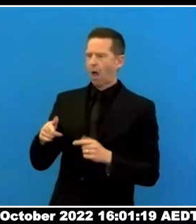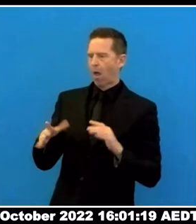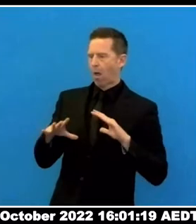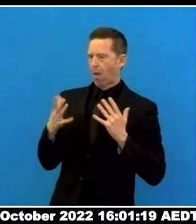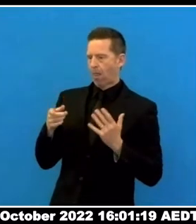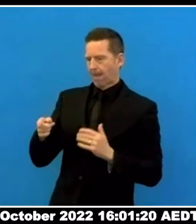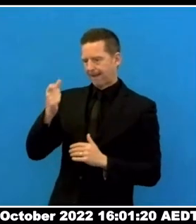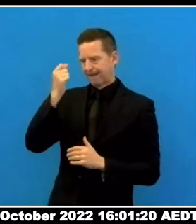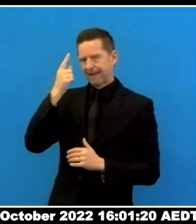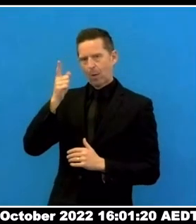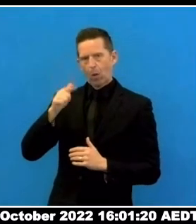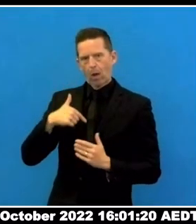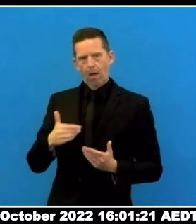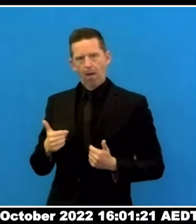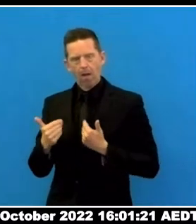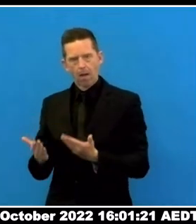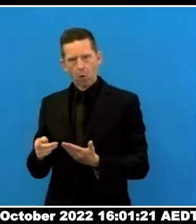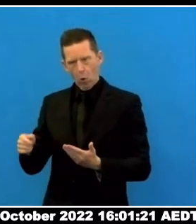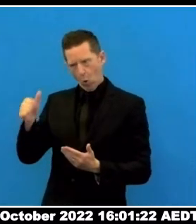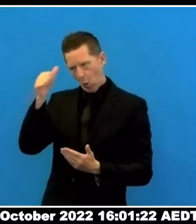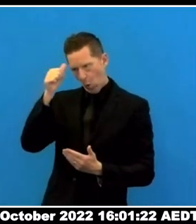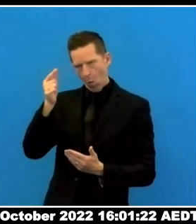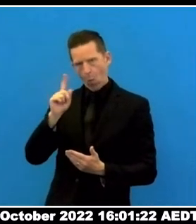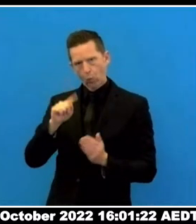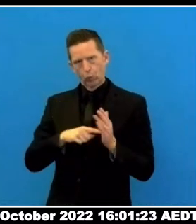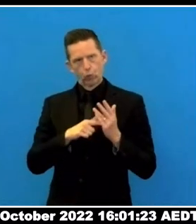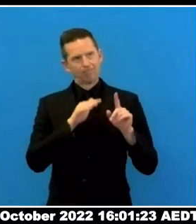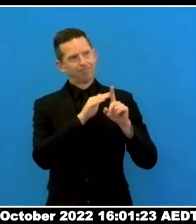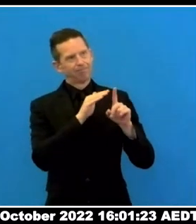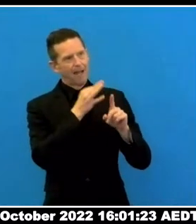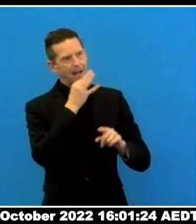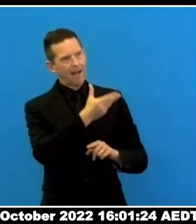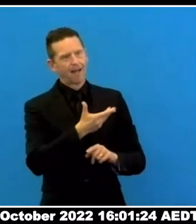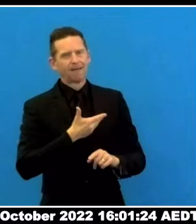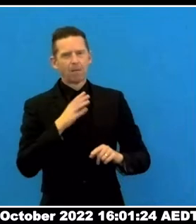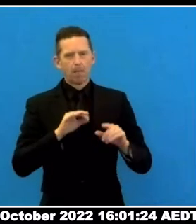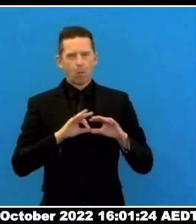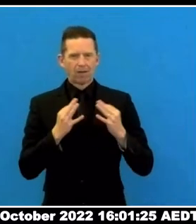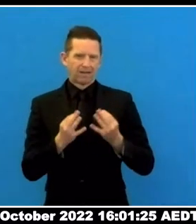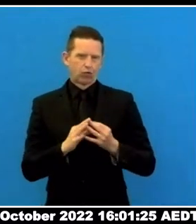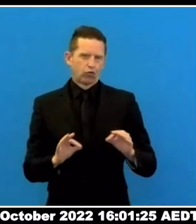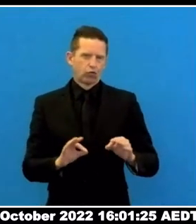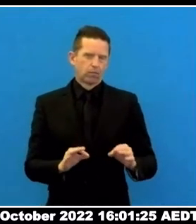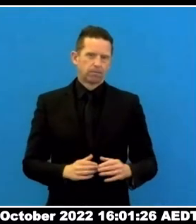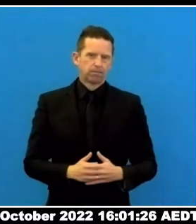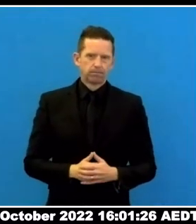what they expect from the organisation or whatever. You know.